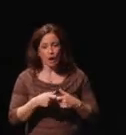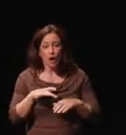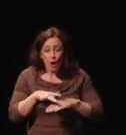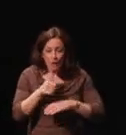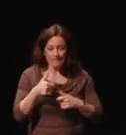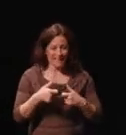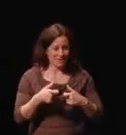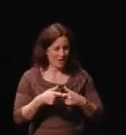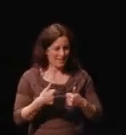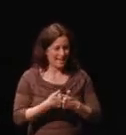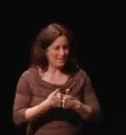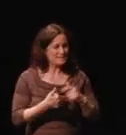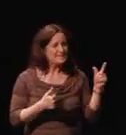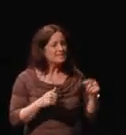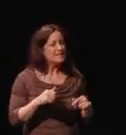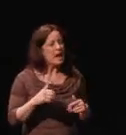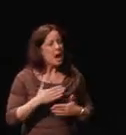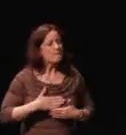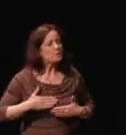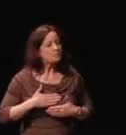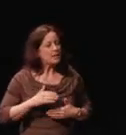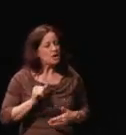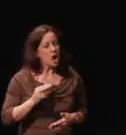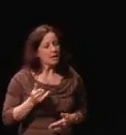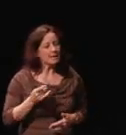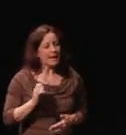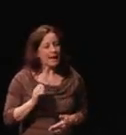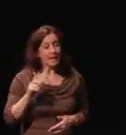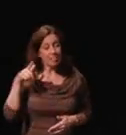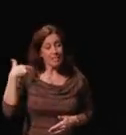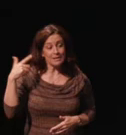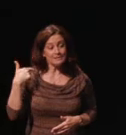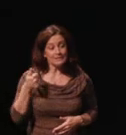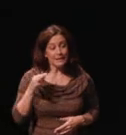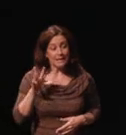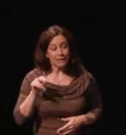This is a amusement arcade in London in the 1930s.